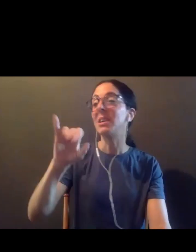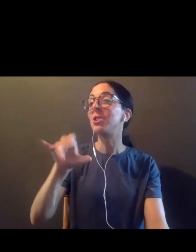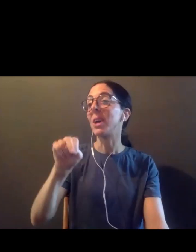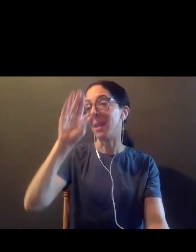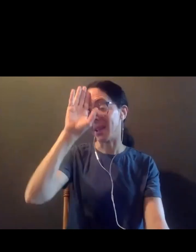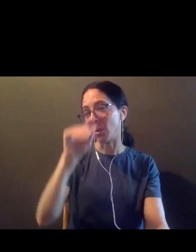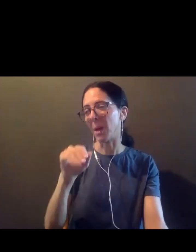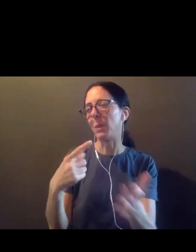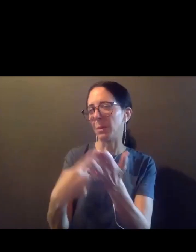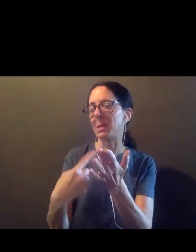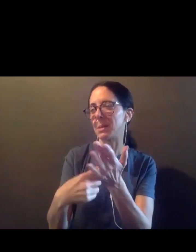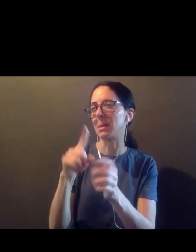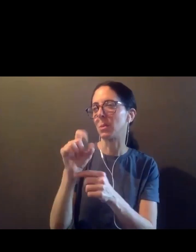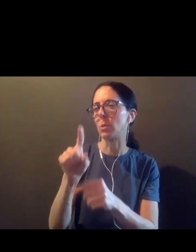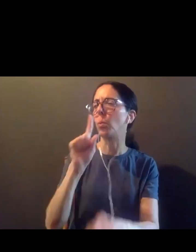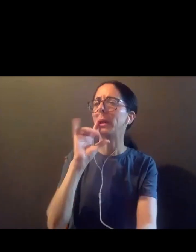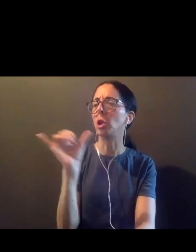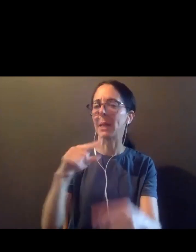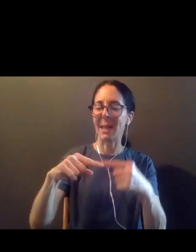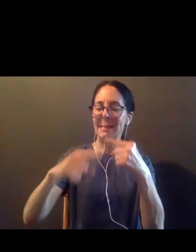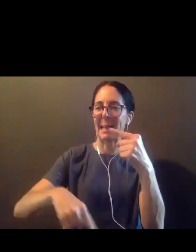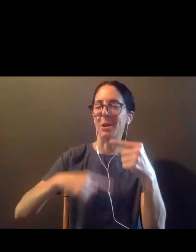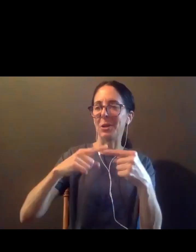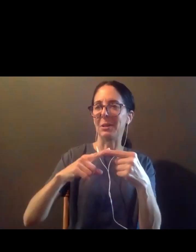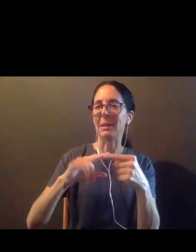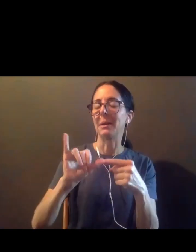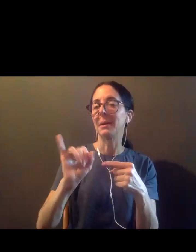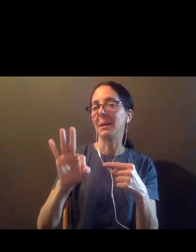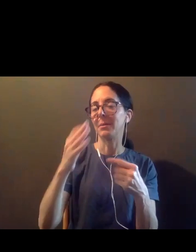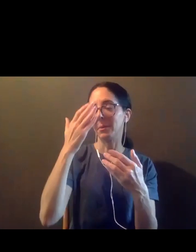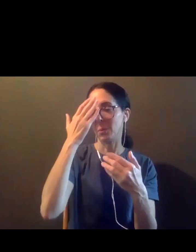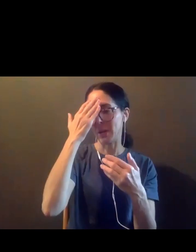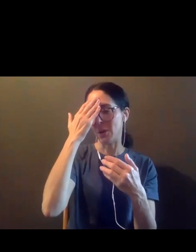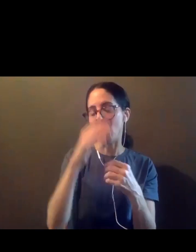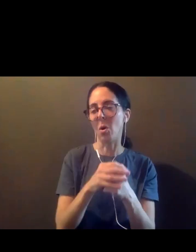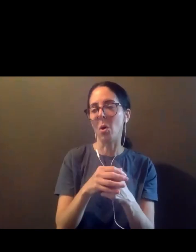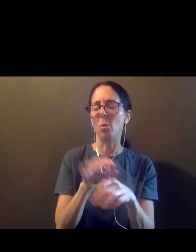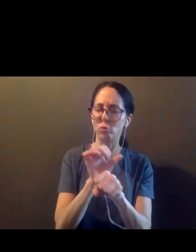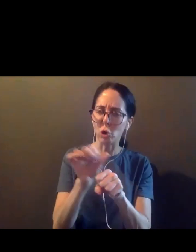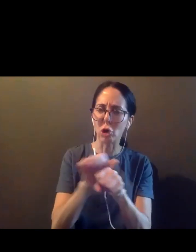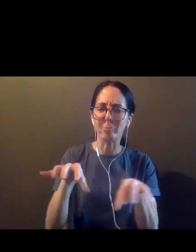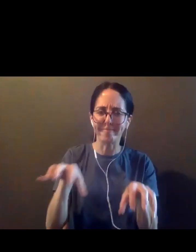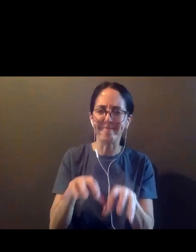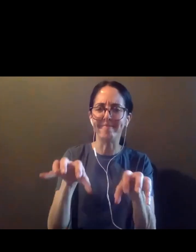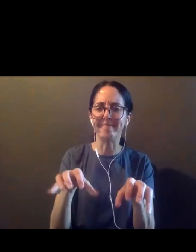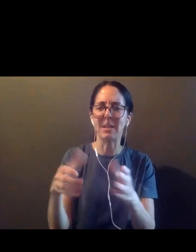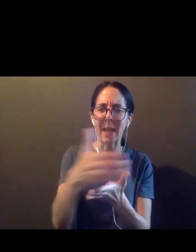What does that look like when we know we have done the work and we have done it enough?